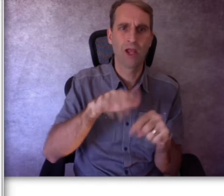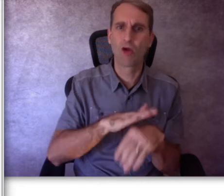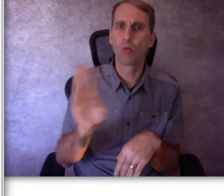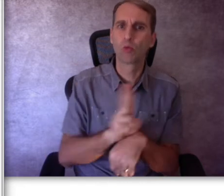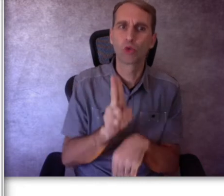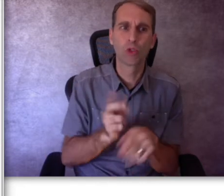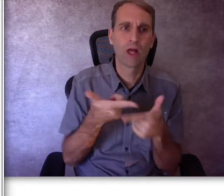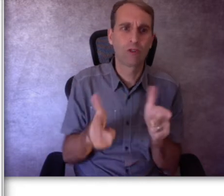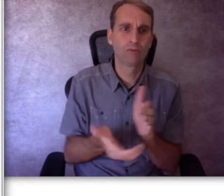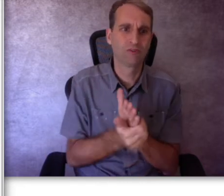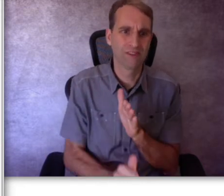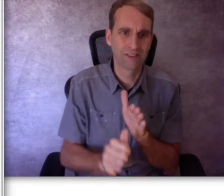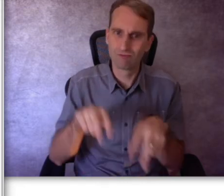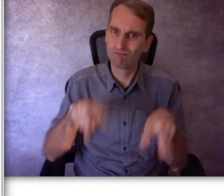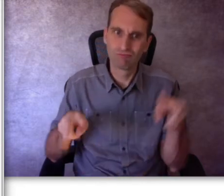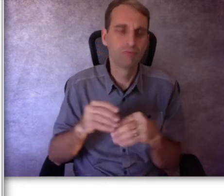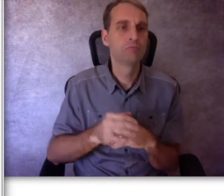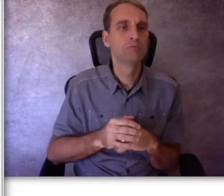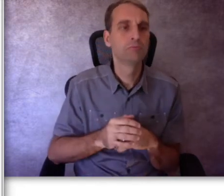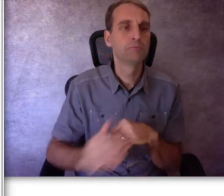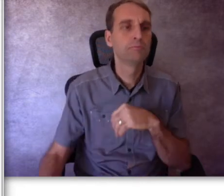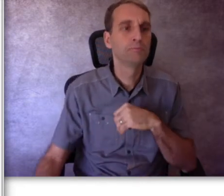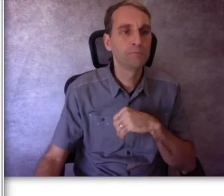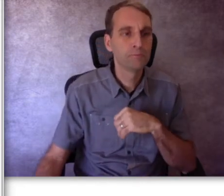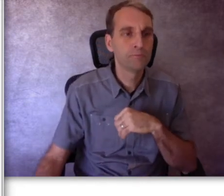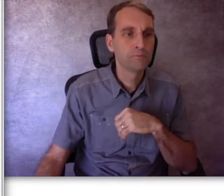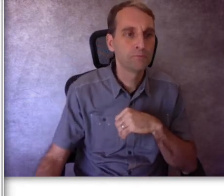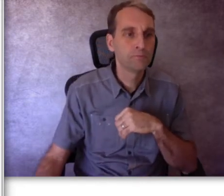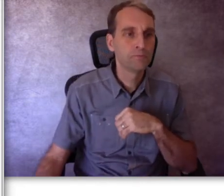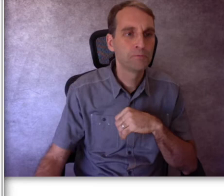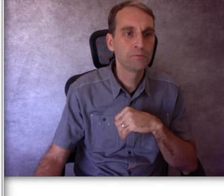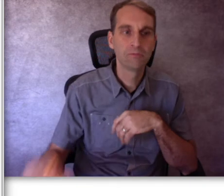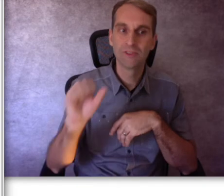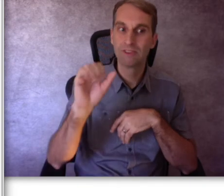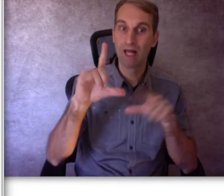We want to give flexibility depending on your user language skills and needs.